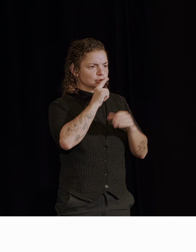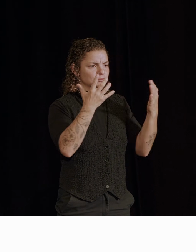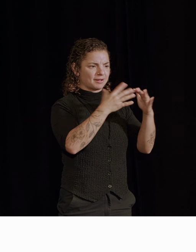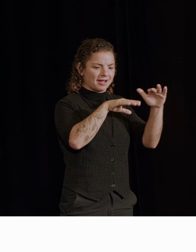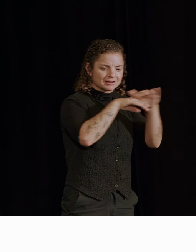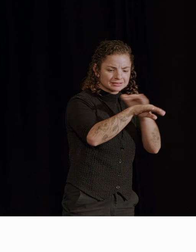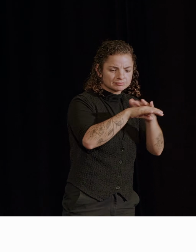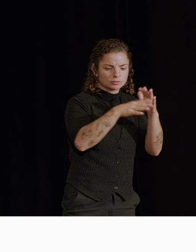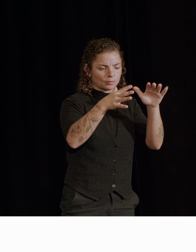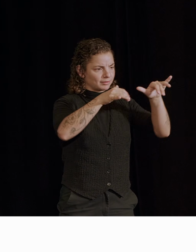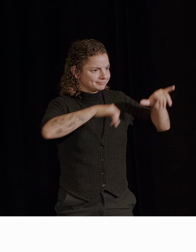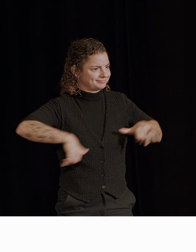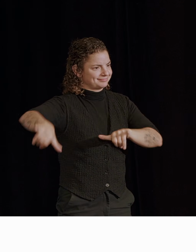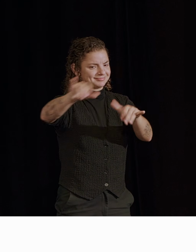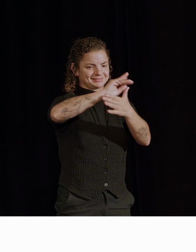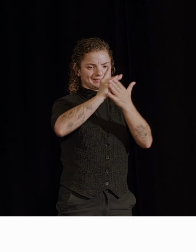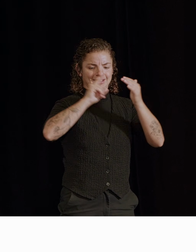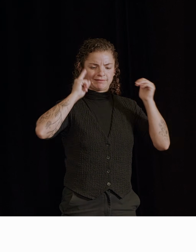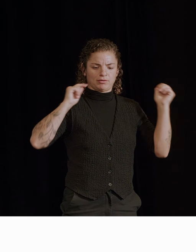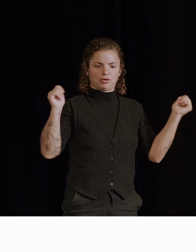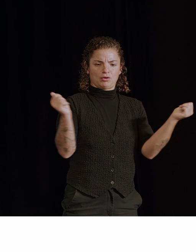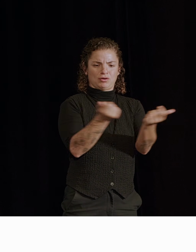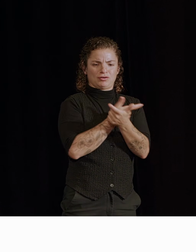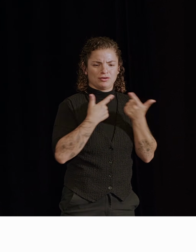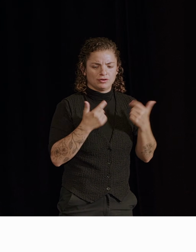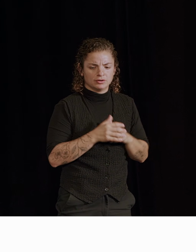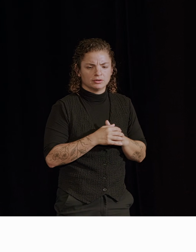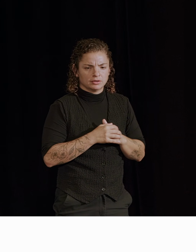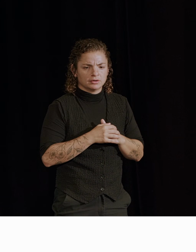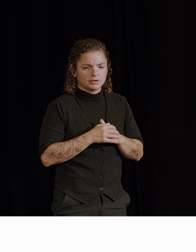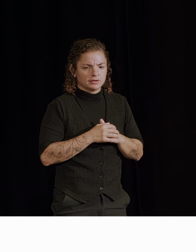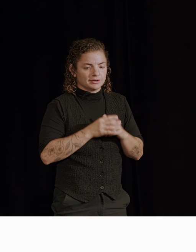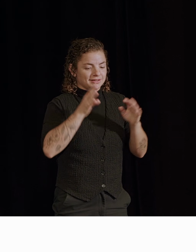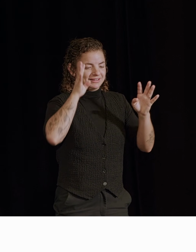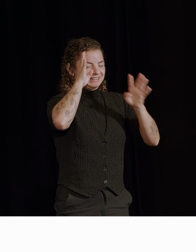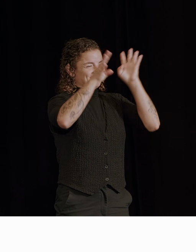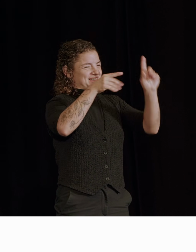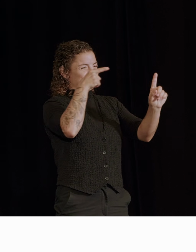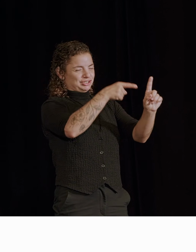I have pictured here an image of the Kurzweil reading machine. This is a collaboration between